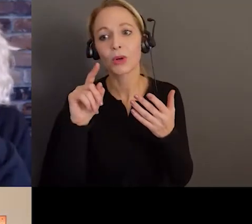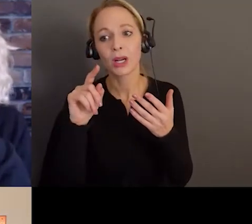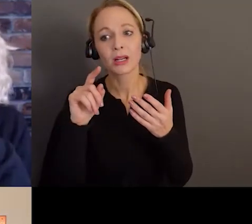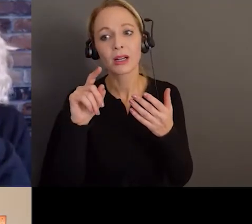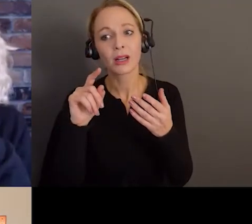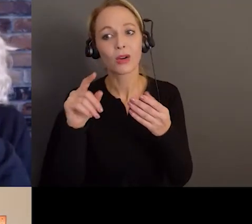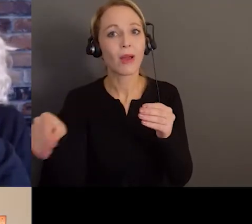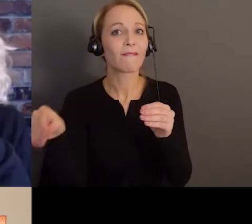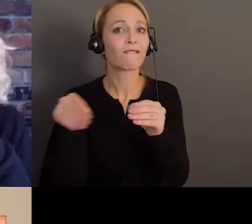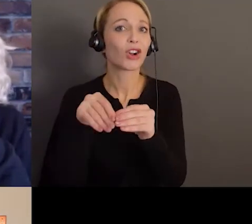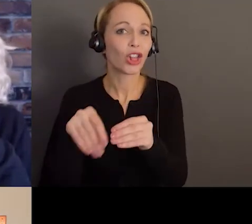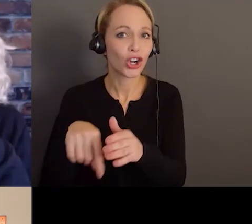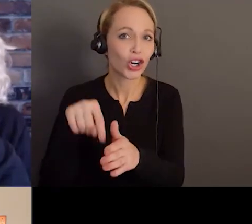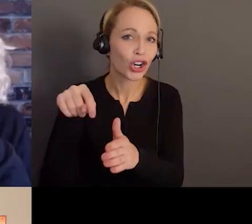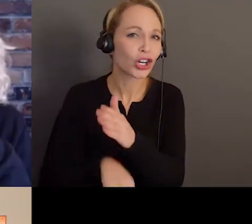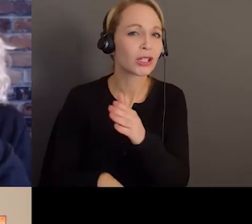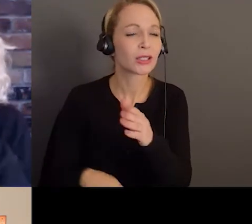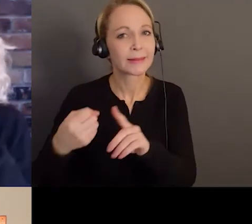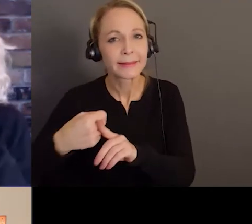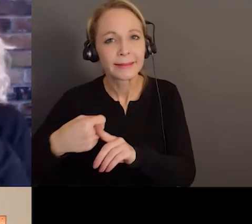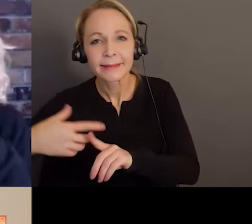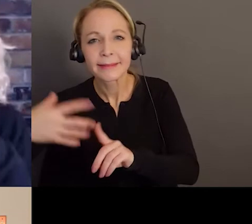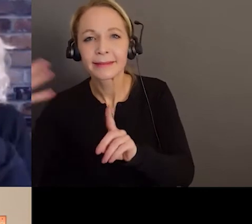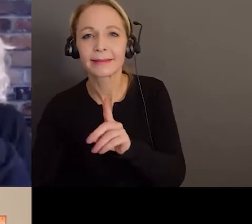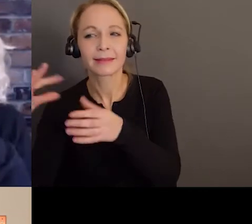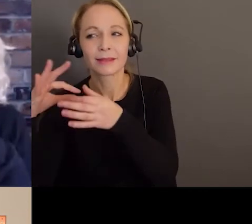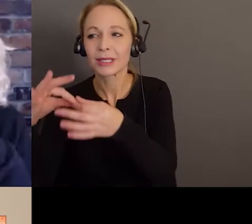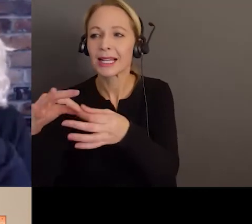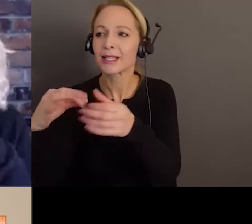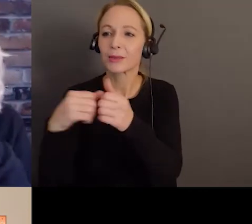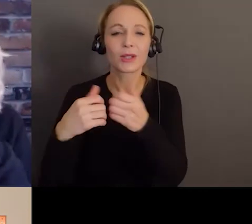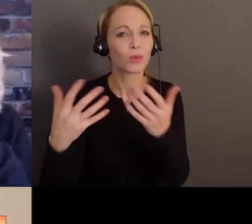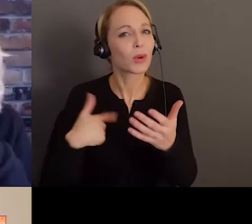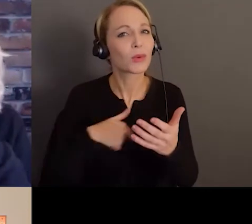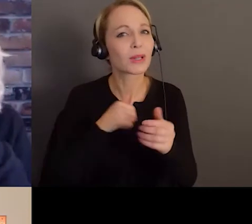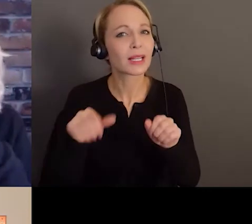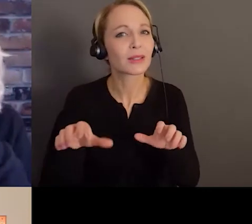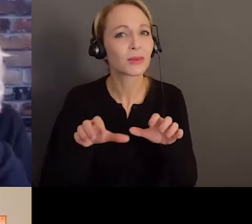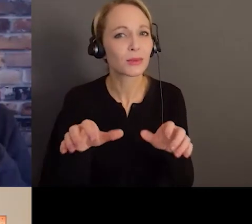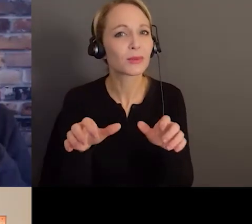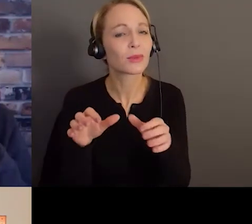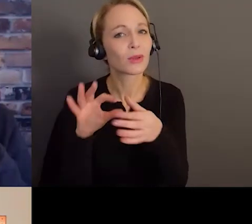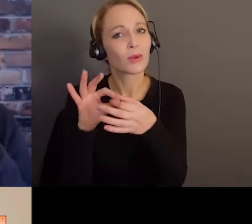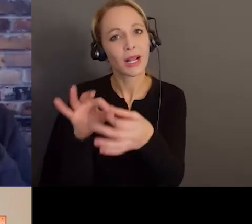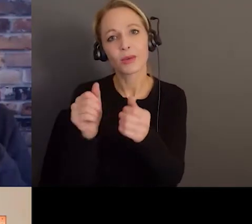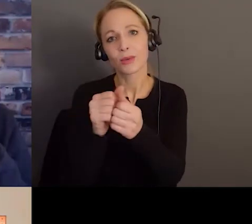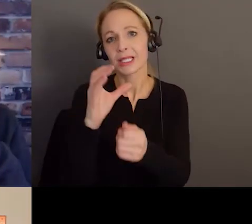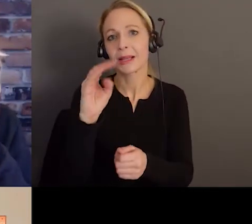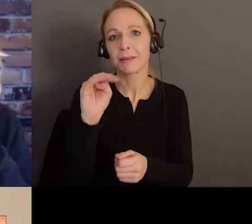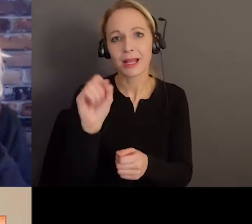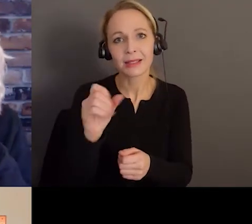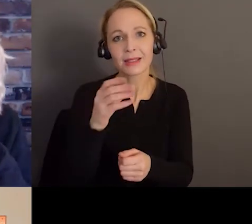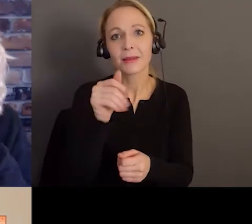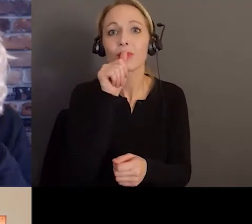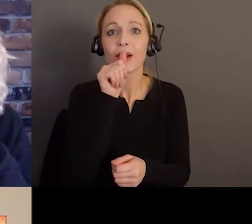IN TERMS OF WHAT WE CAN DO WITH THE CMS AND EVEN PRIVATE APPS.